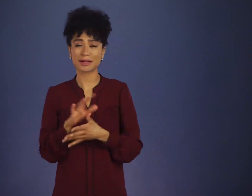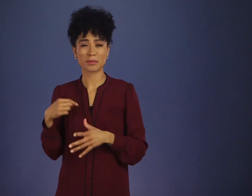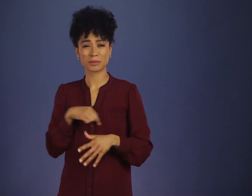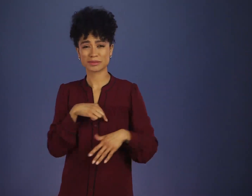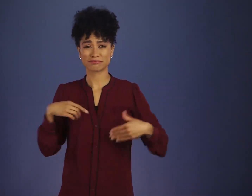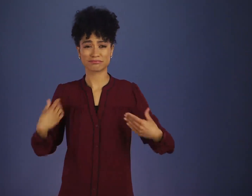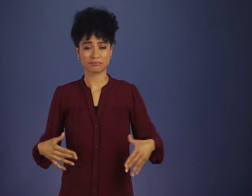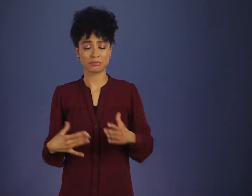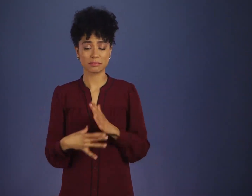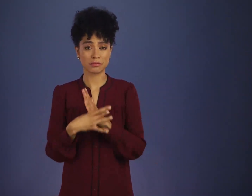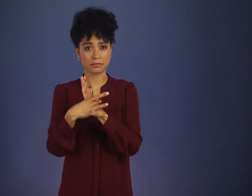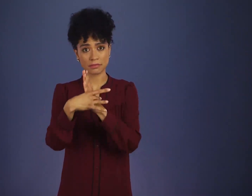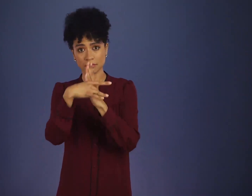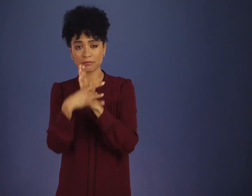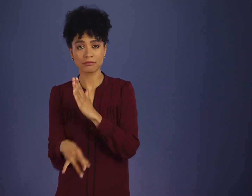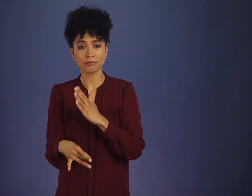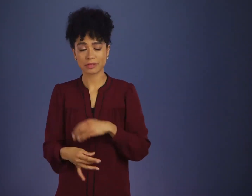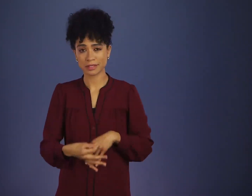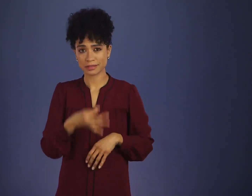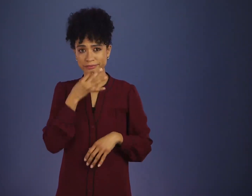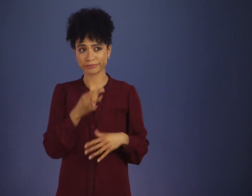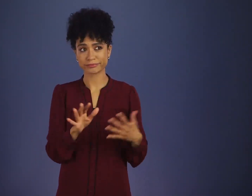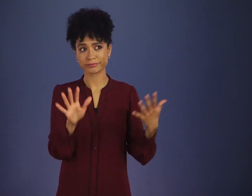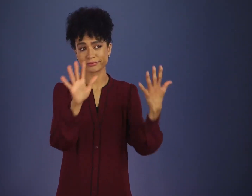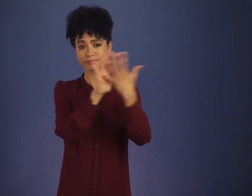and for all kinds of crazy and damaging conduct.